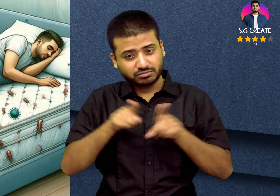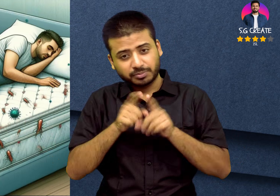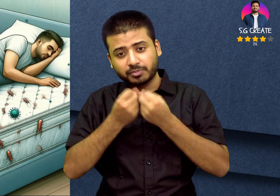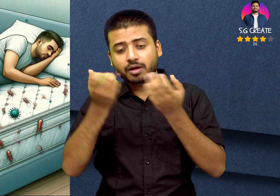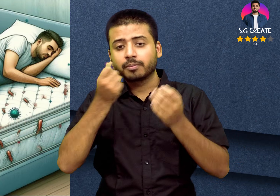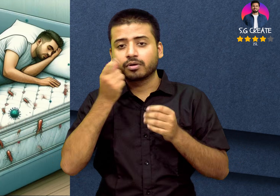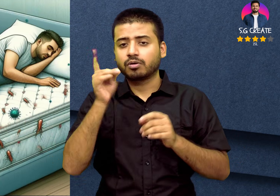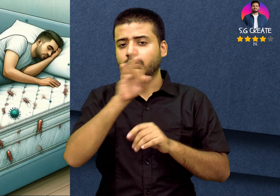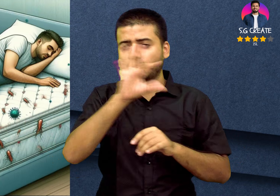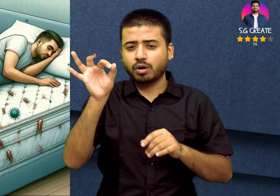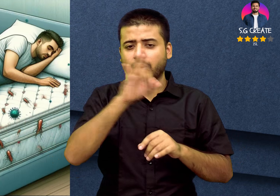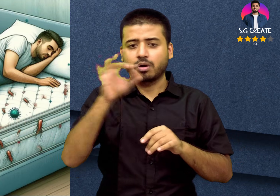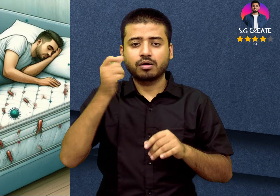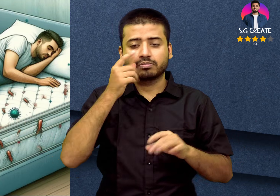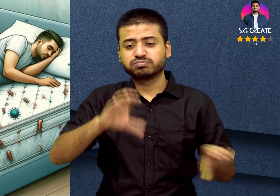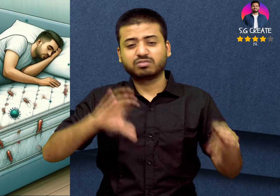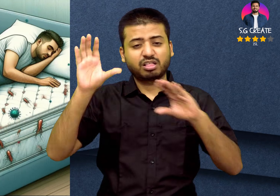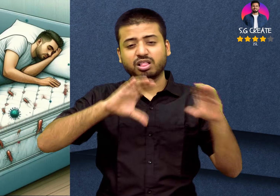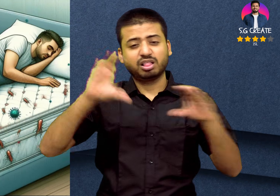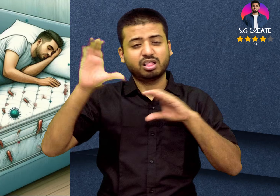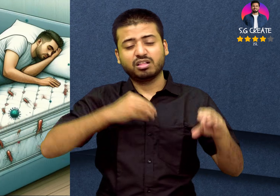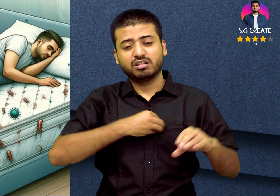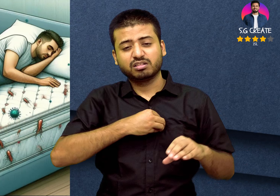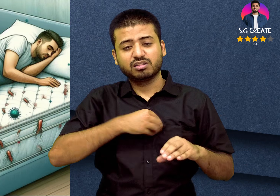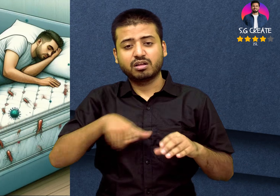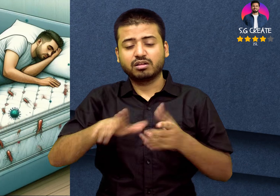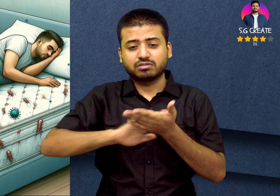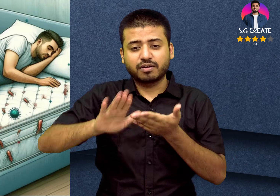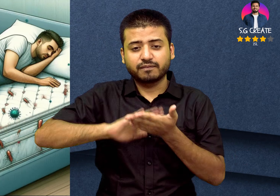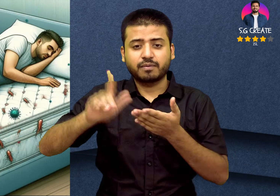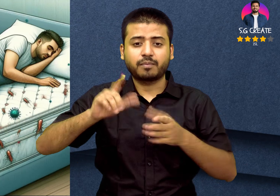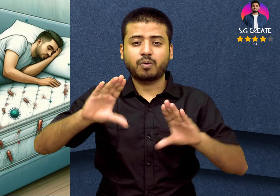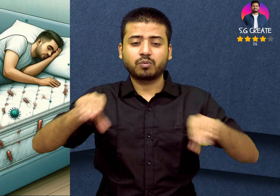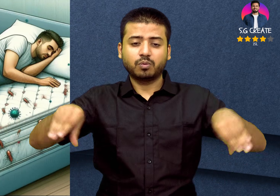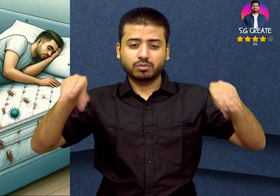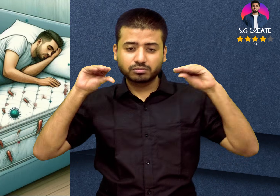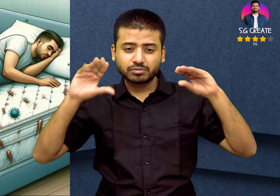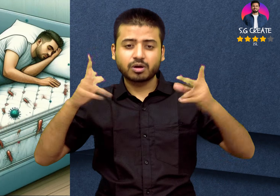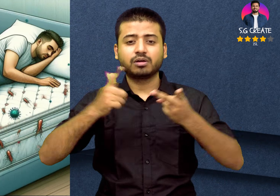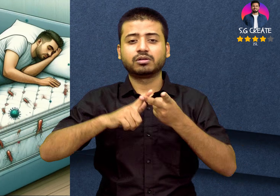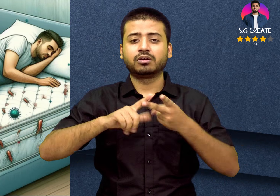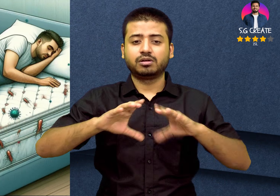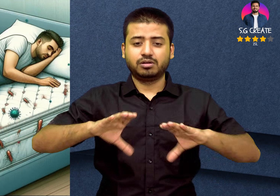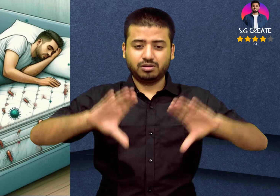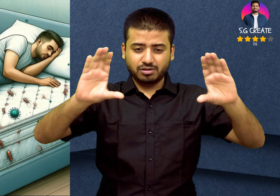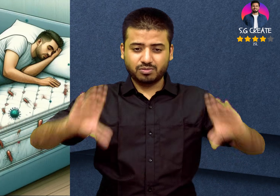from four to 16 different species of fungi. While a healthy immune system can typically handle this,